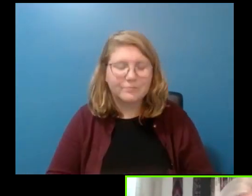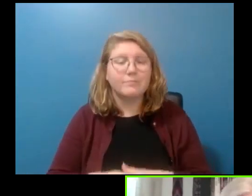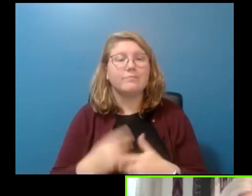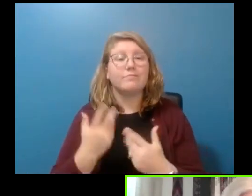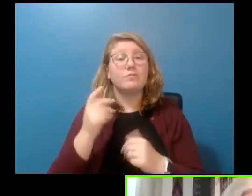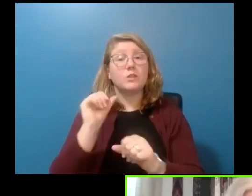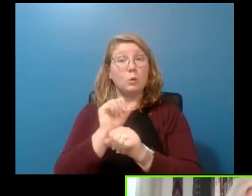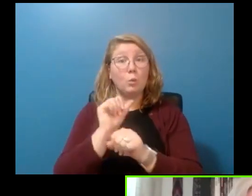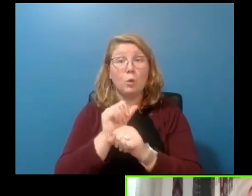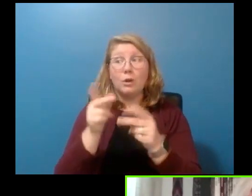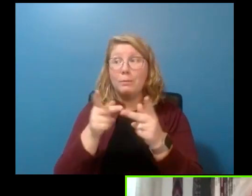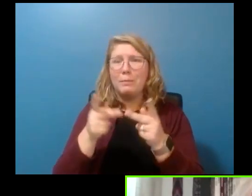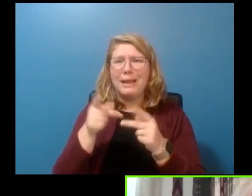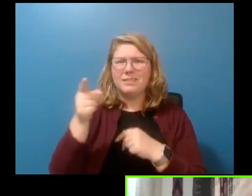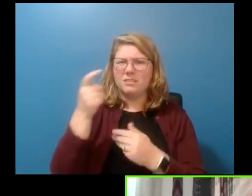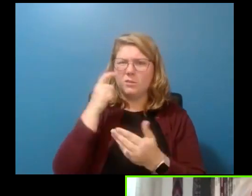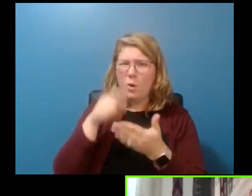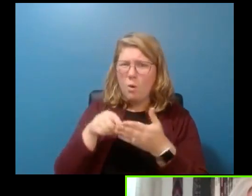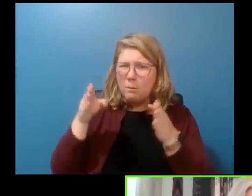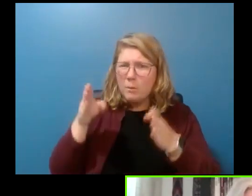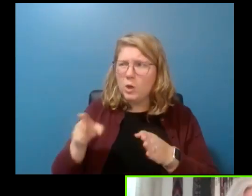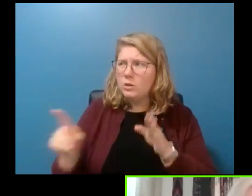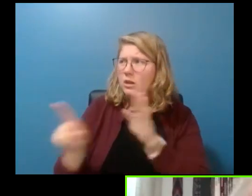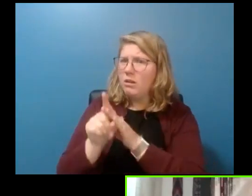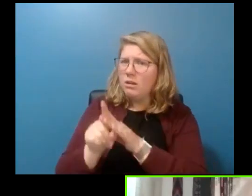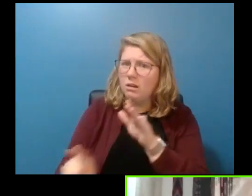aware this language hurts, but it can also go in the right way.